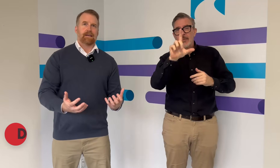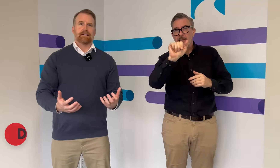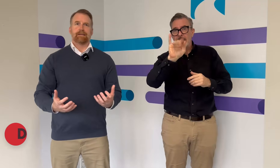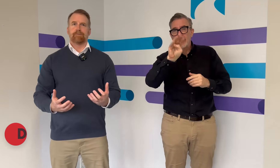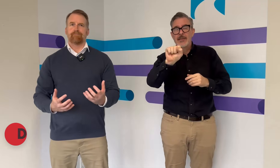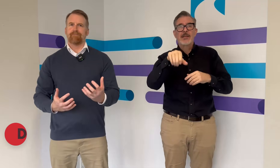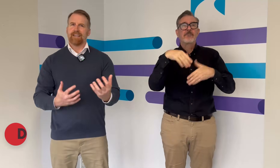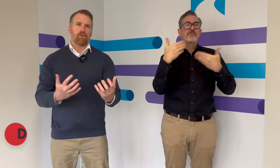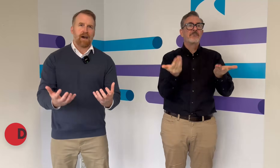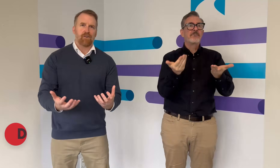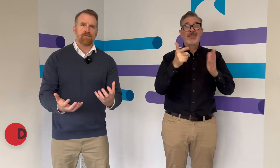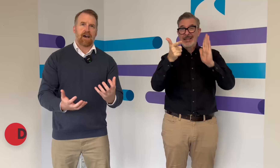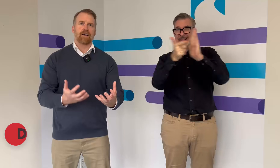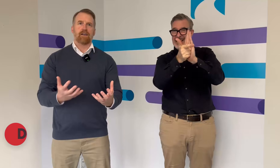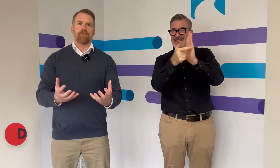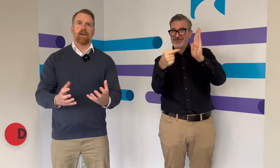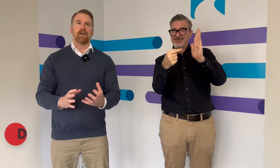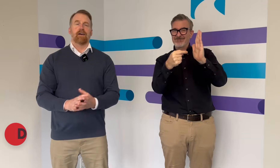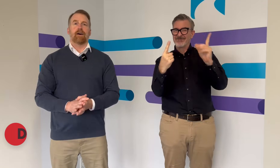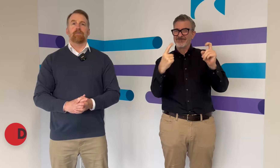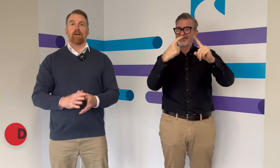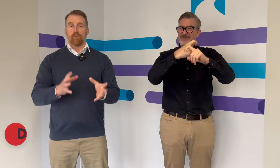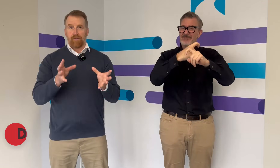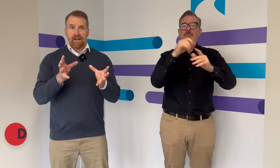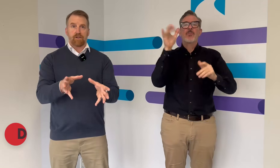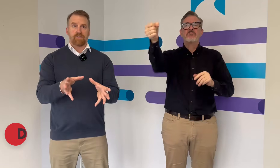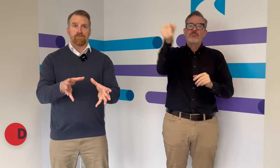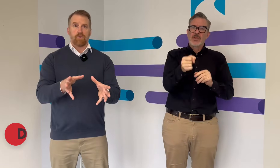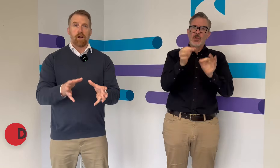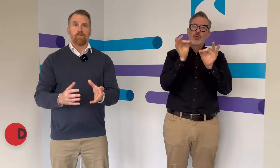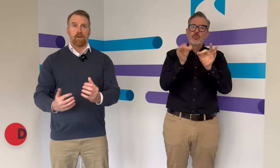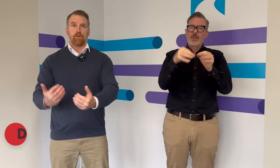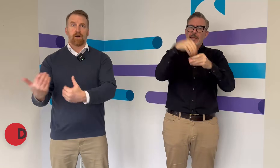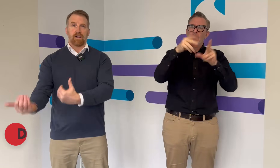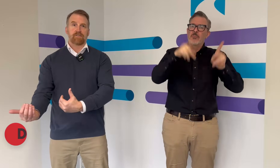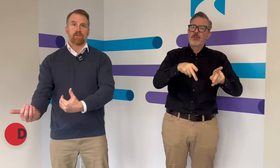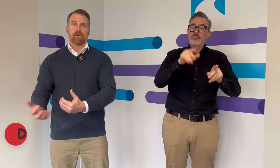like information about your claim. Legal matters, that kind of thing,